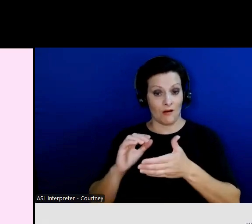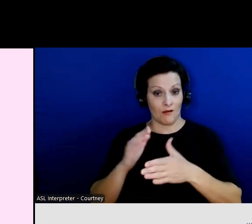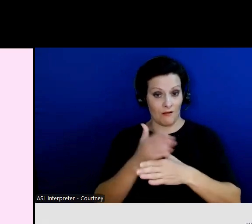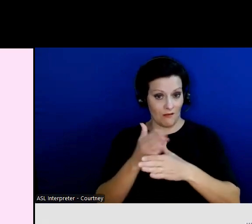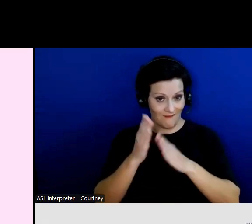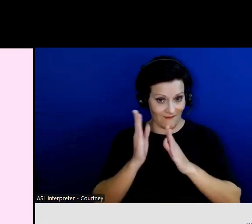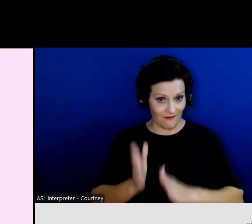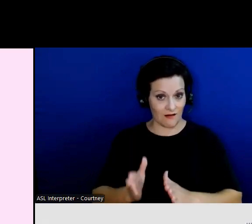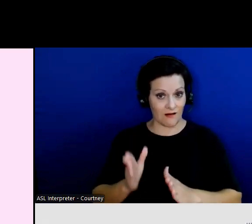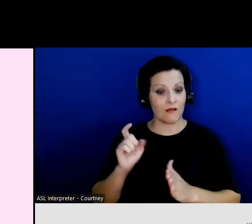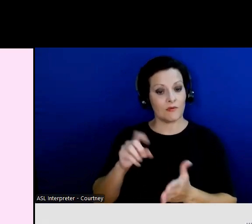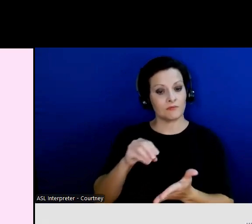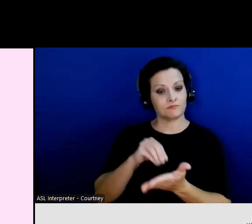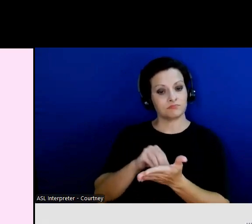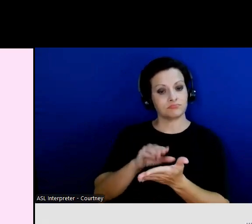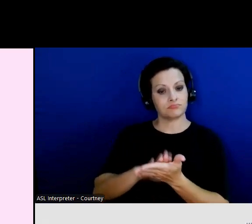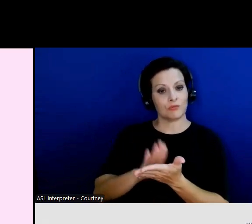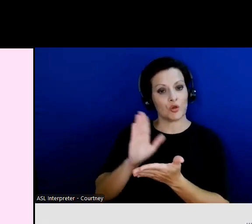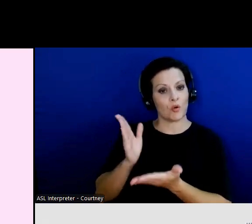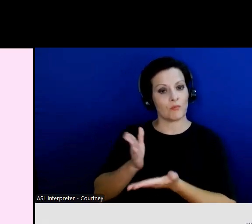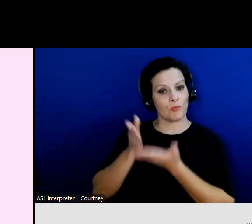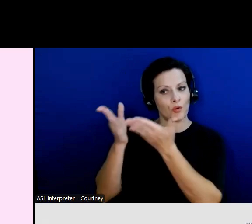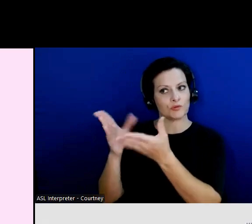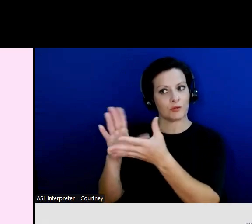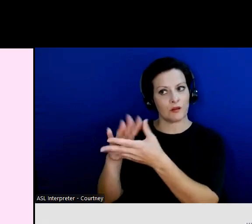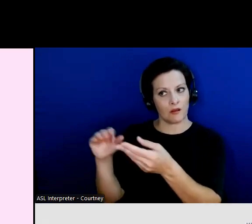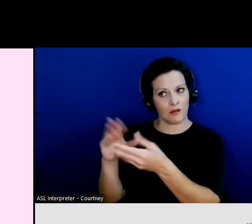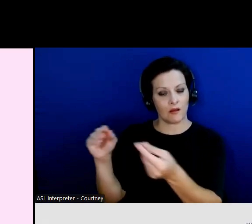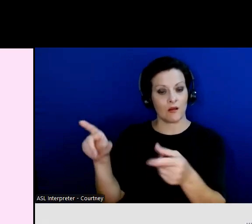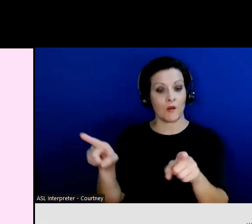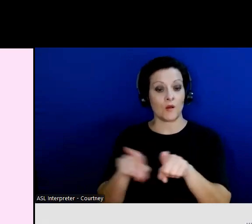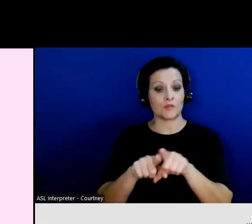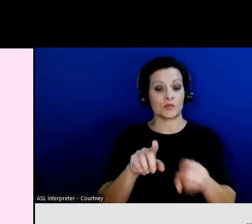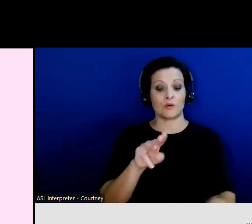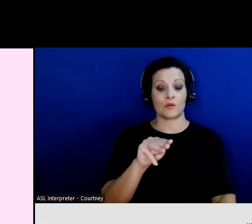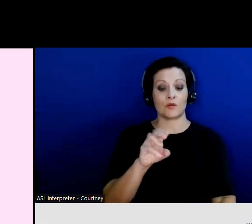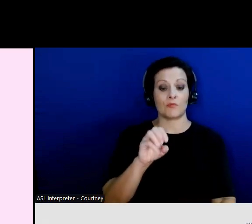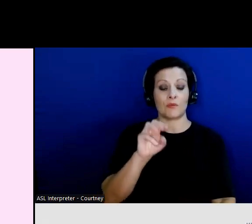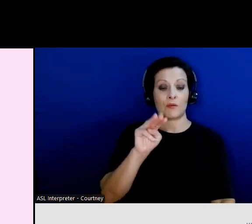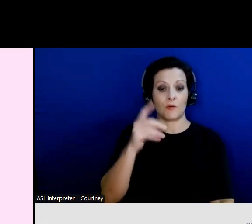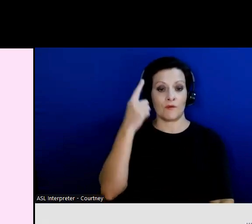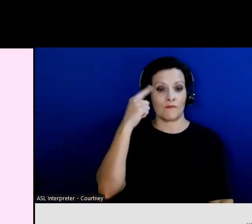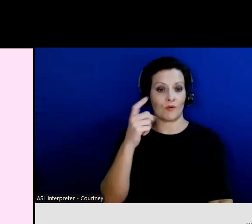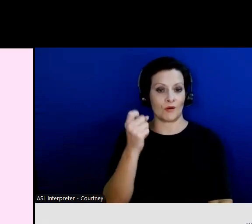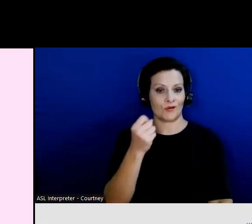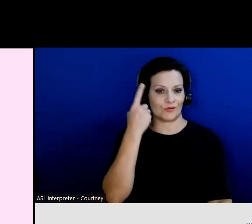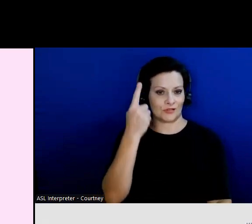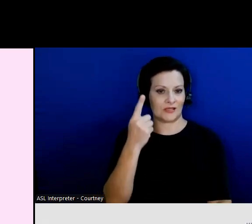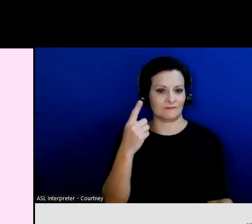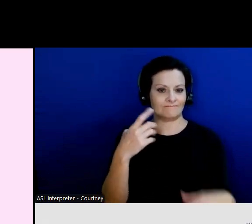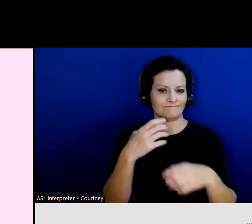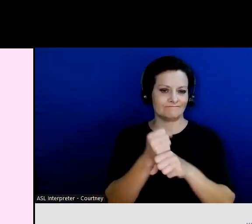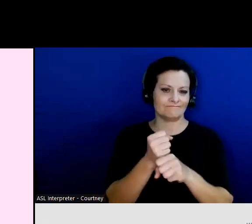both your Proposal Narrative and your Memorandum of Understanding, or “MOU.”